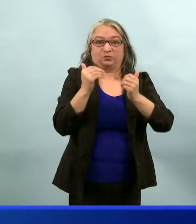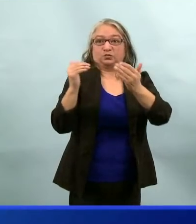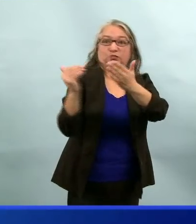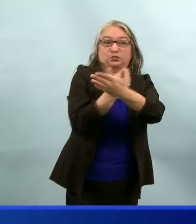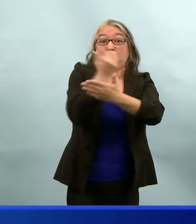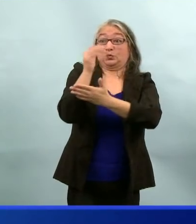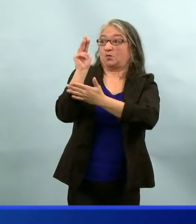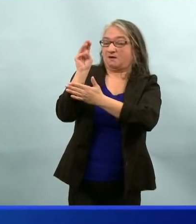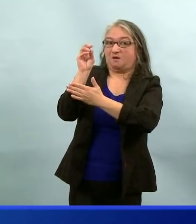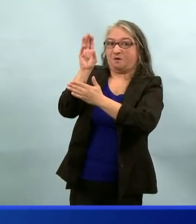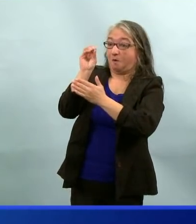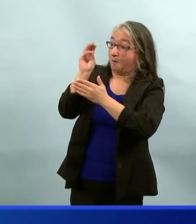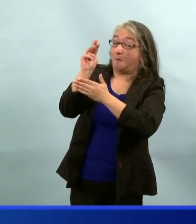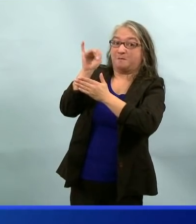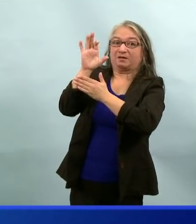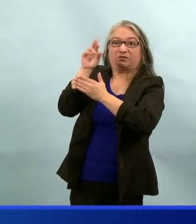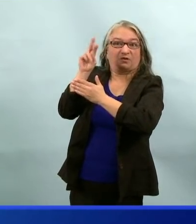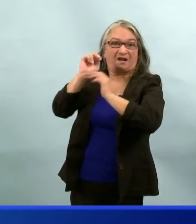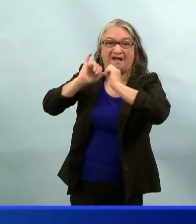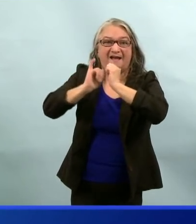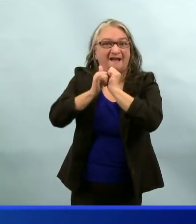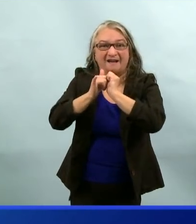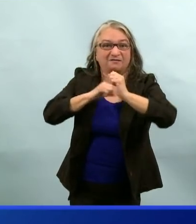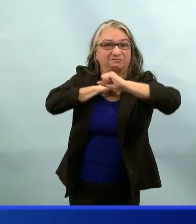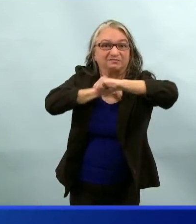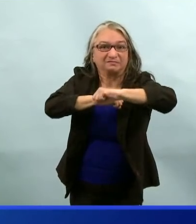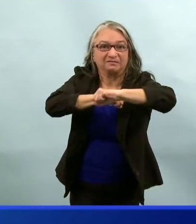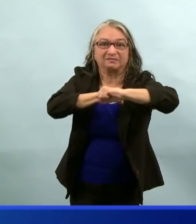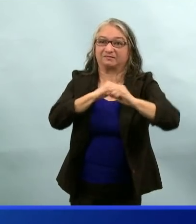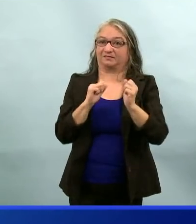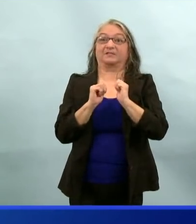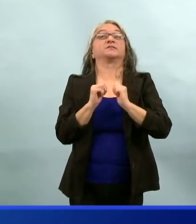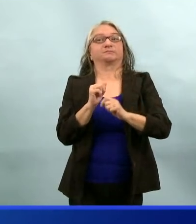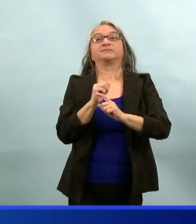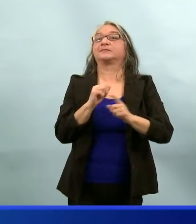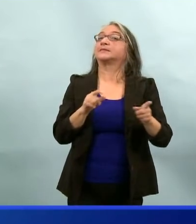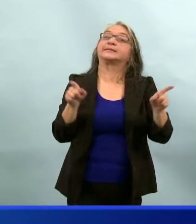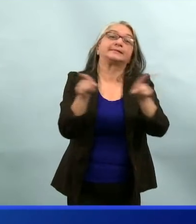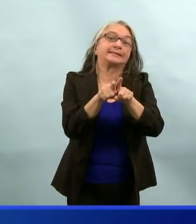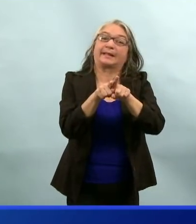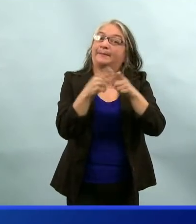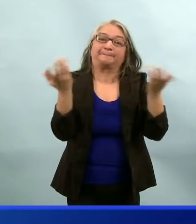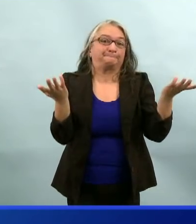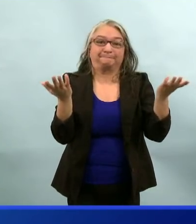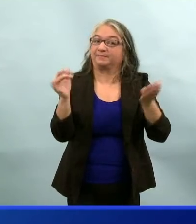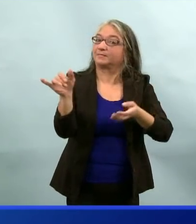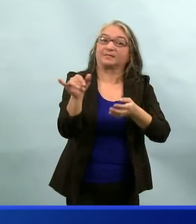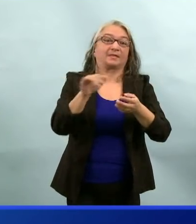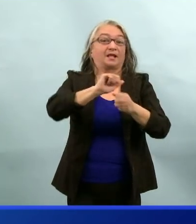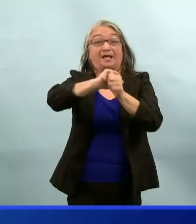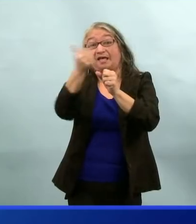care system the new variant spreads the same way as the original kova 19 virus manitobans should